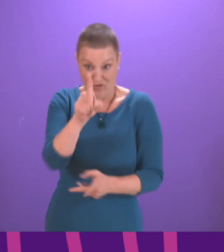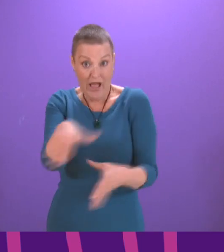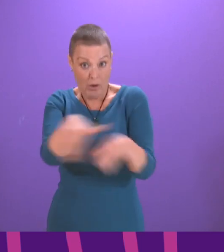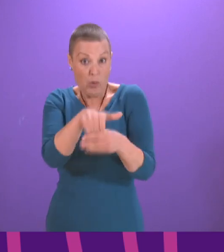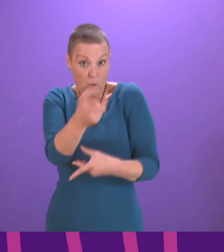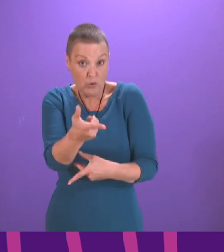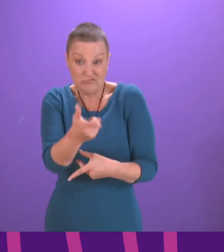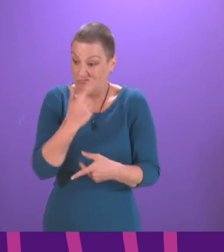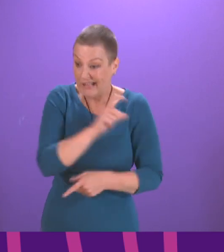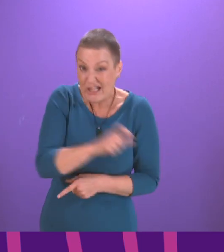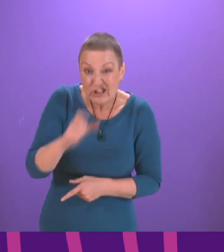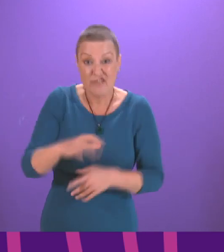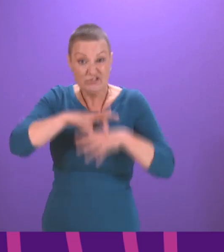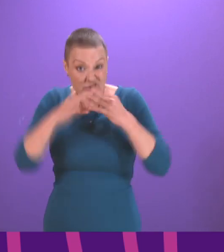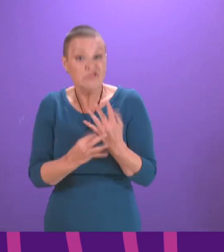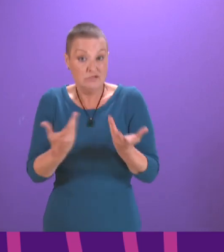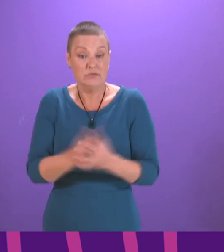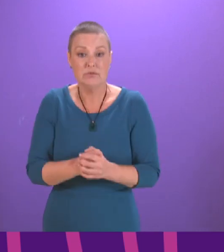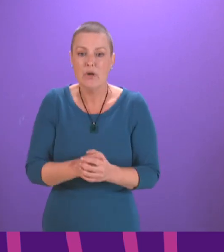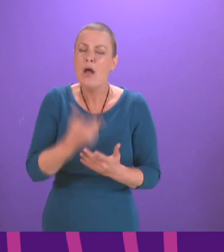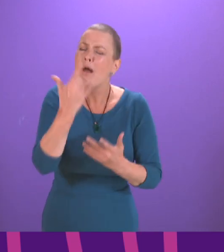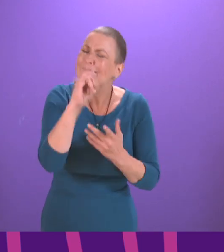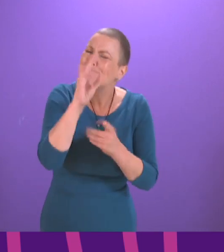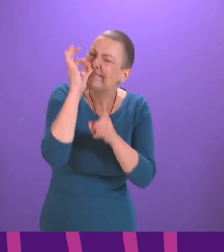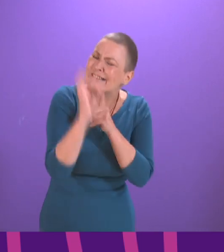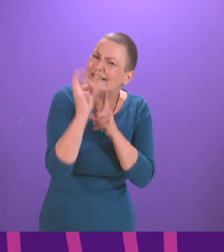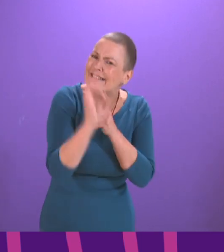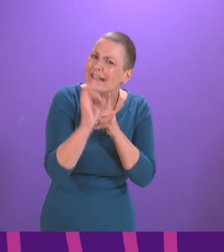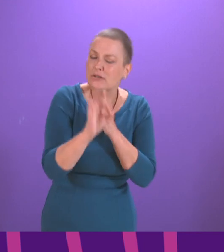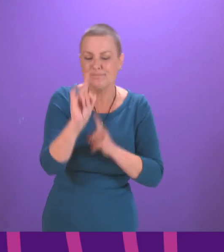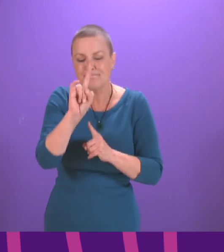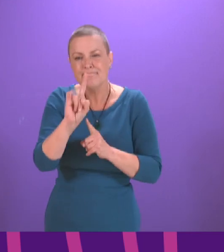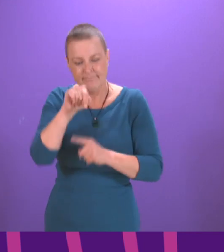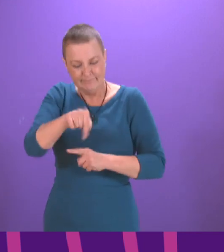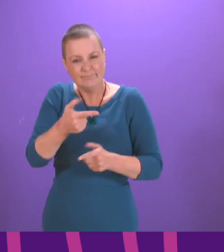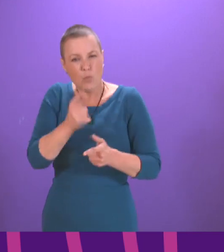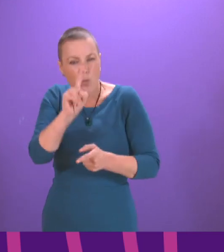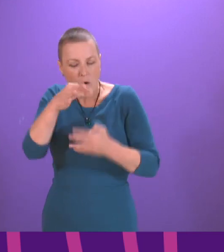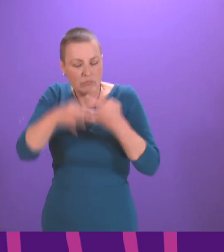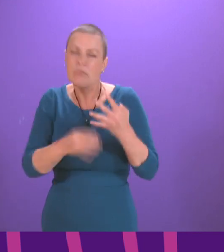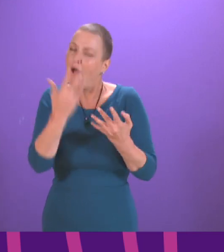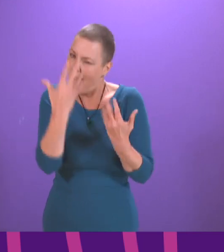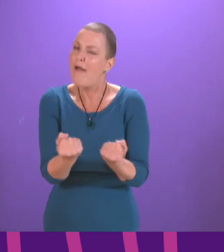includes wholesalers. The precise details of support packages are available for businesses